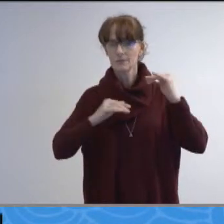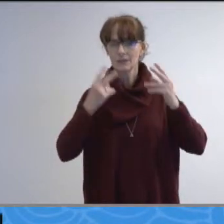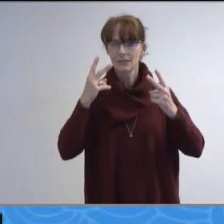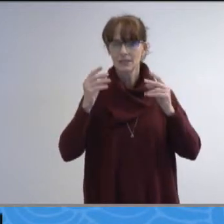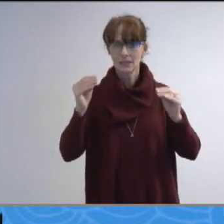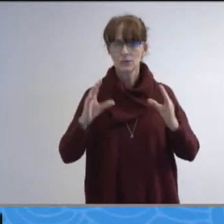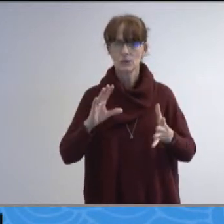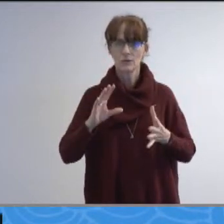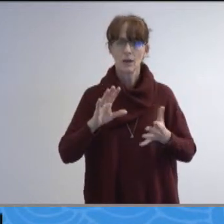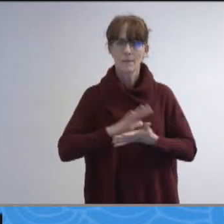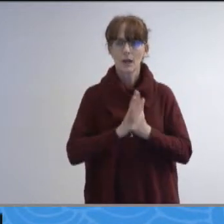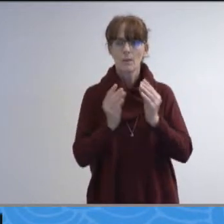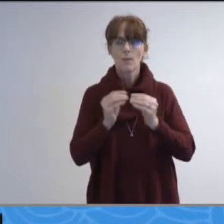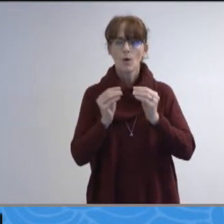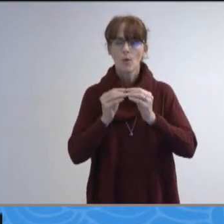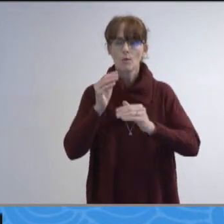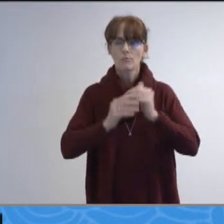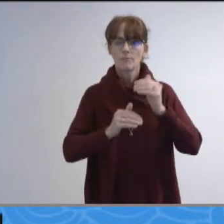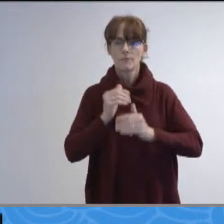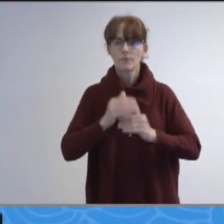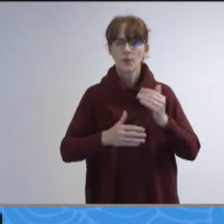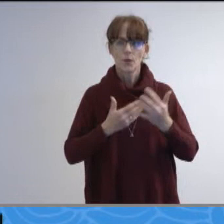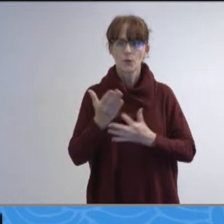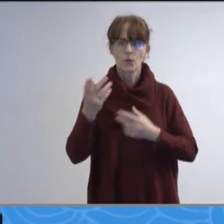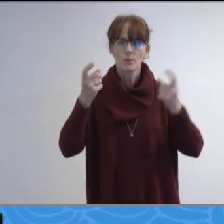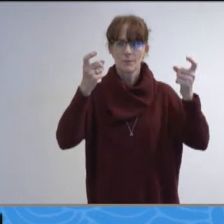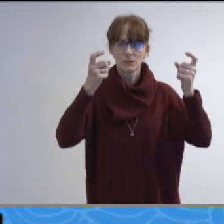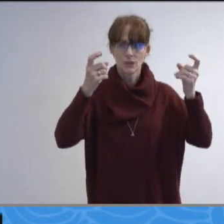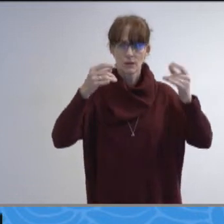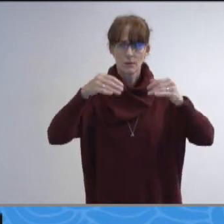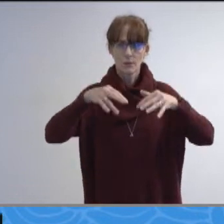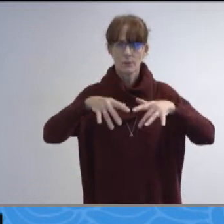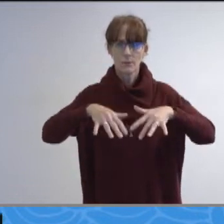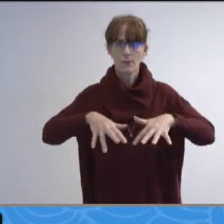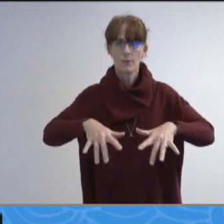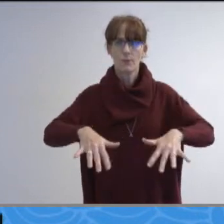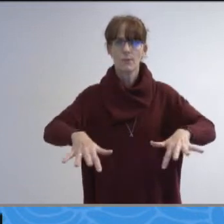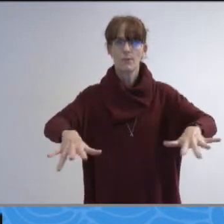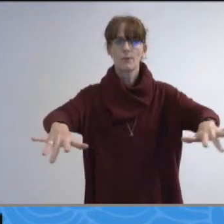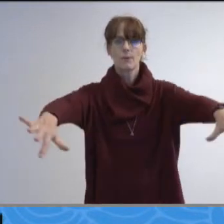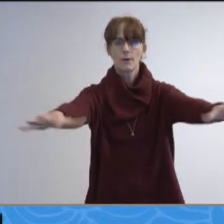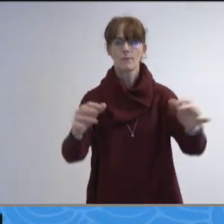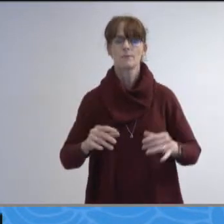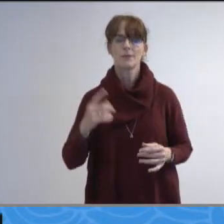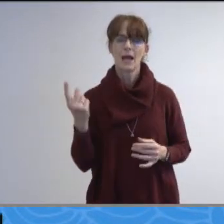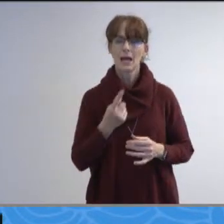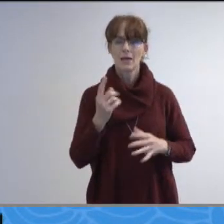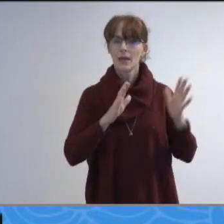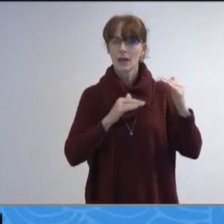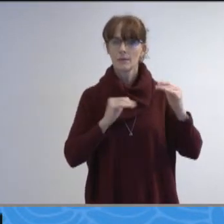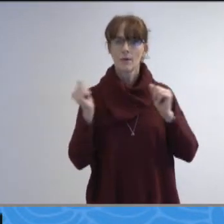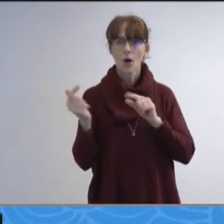becoming more and more comfortable as we move through the administrations and year after year and not necessarily have the expectation that all of our teachers